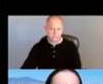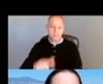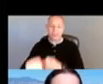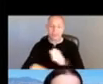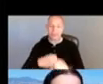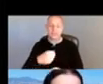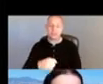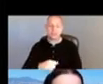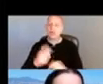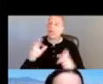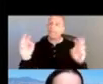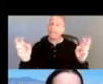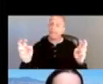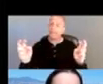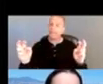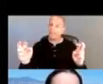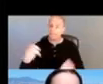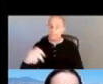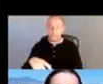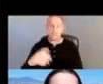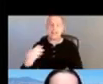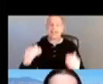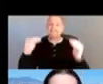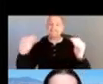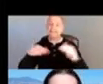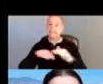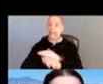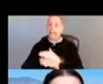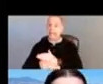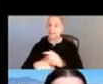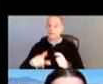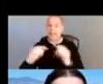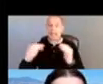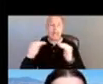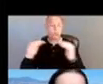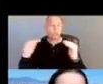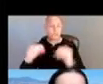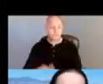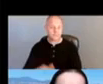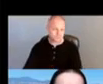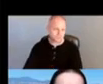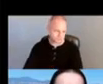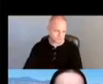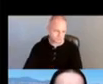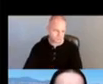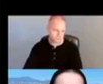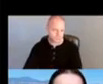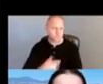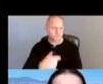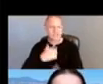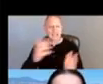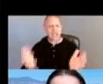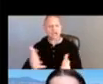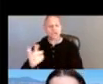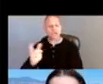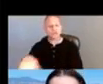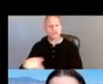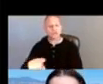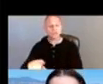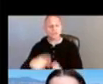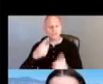theme is: advancing access and equity. I encourage you to check out ODEP's web site for NDEAM